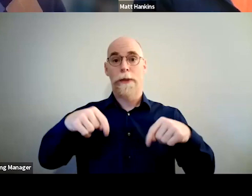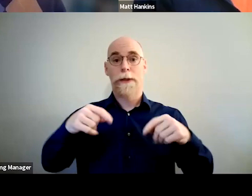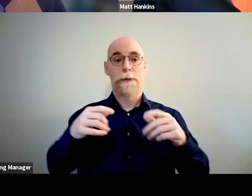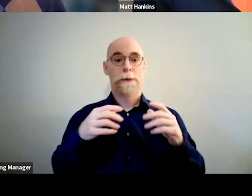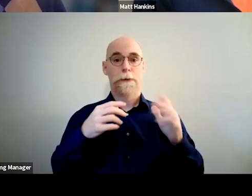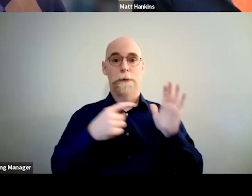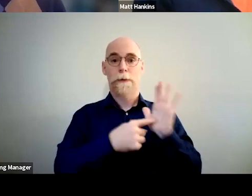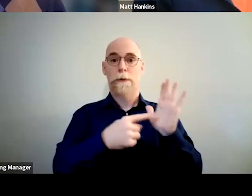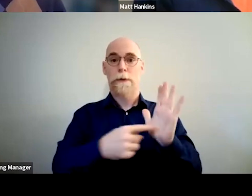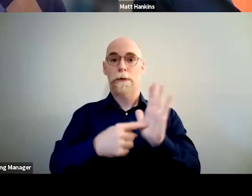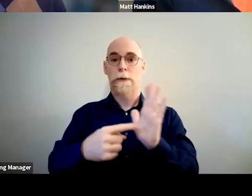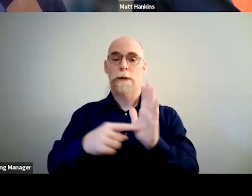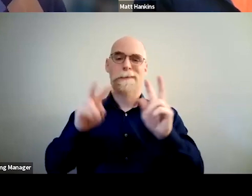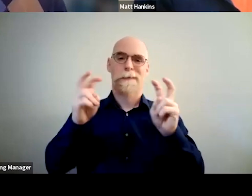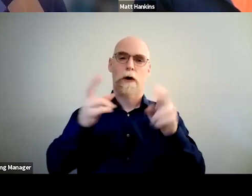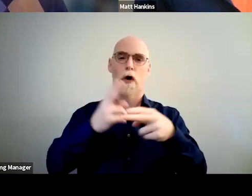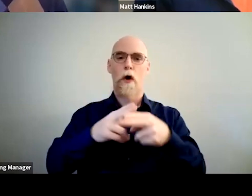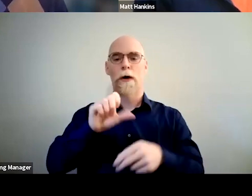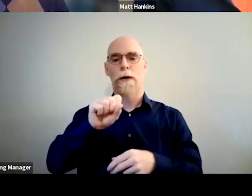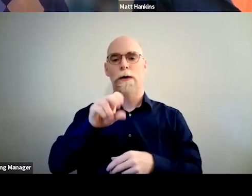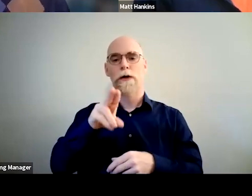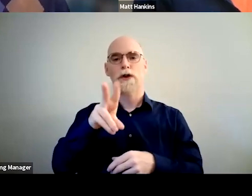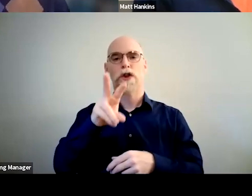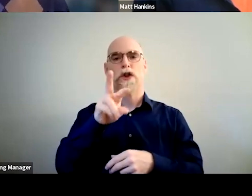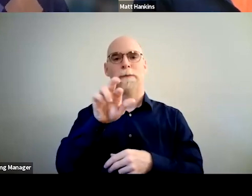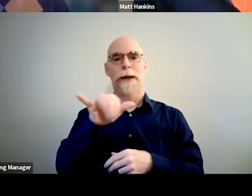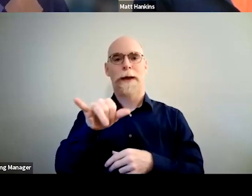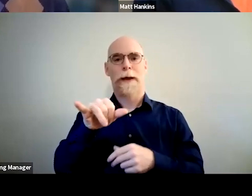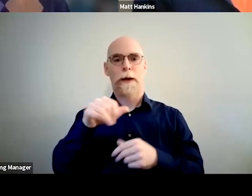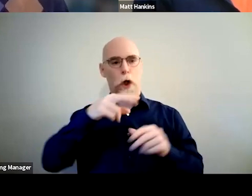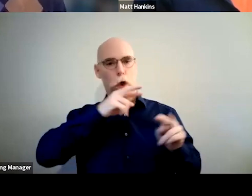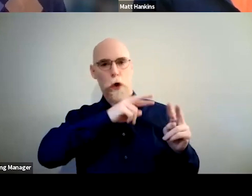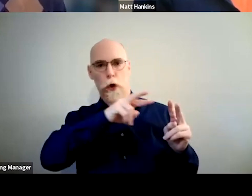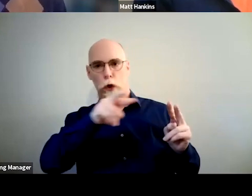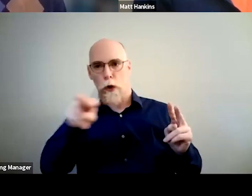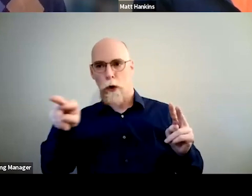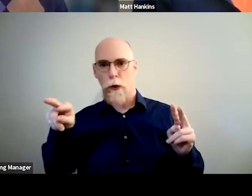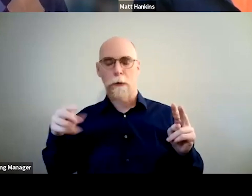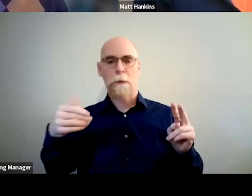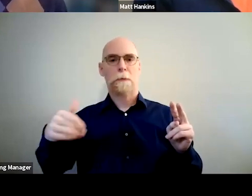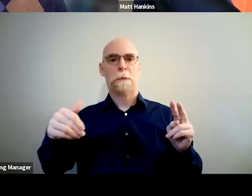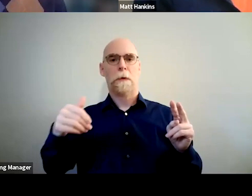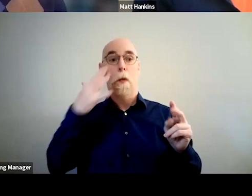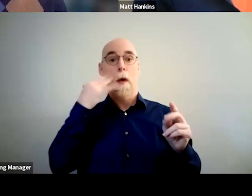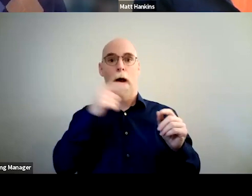architectural history is that all of the examples we're going to look at are not just located in